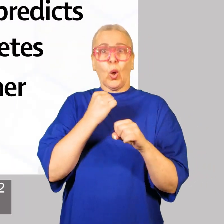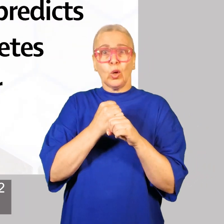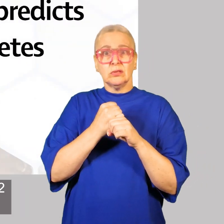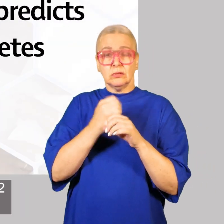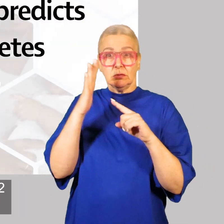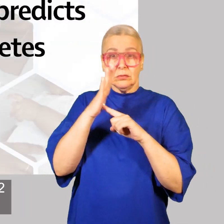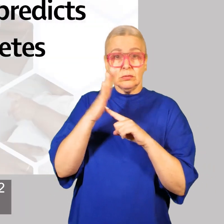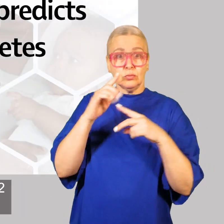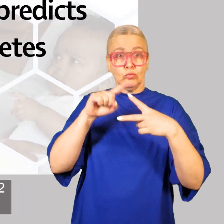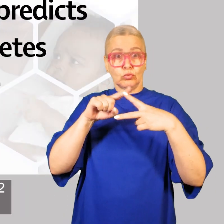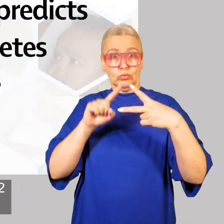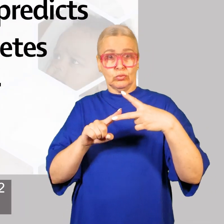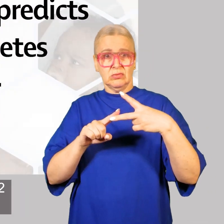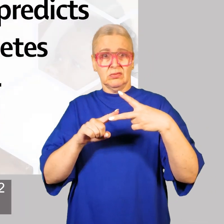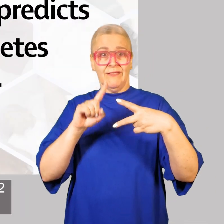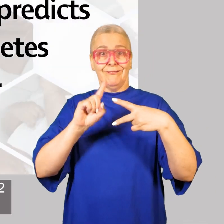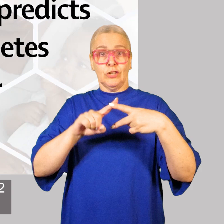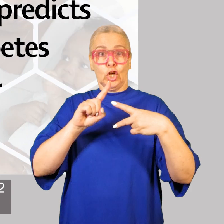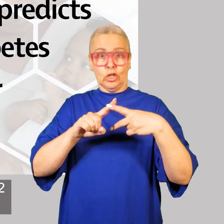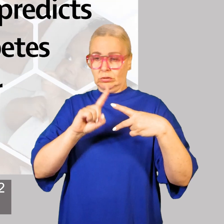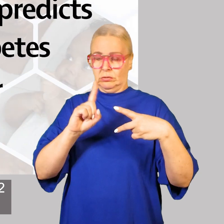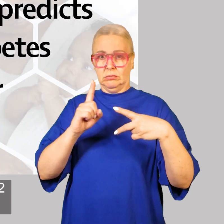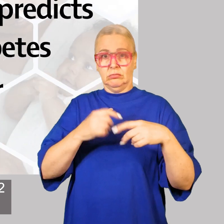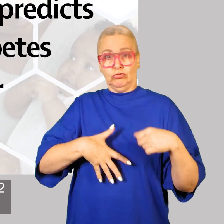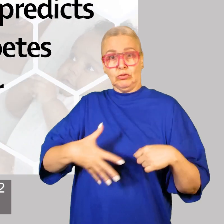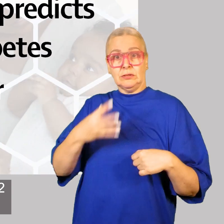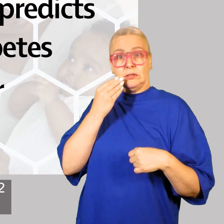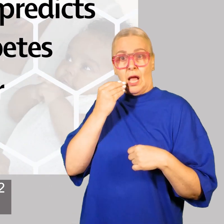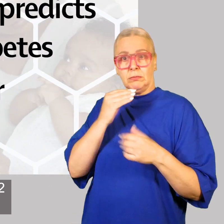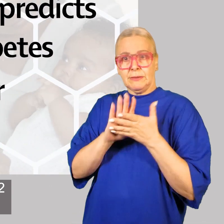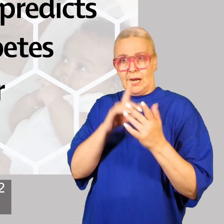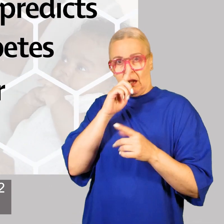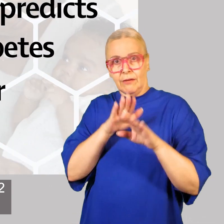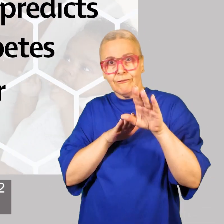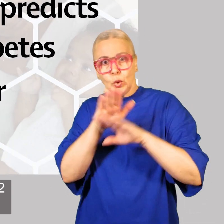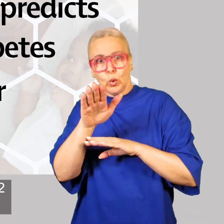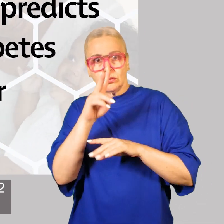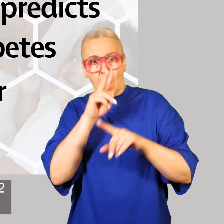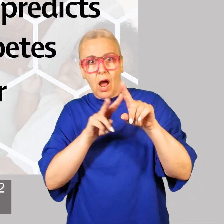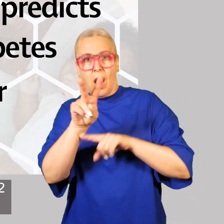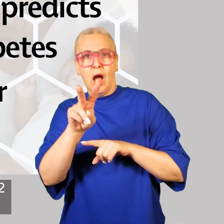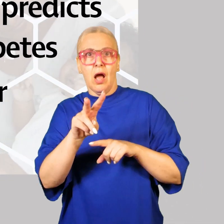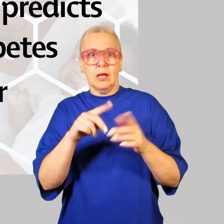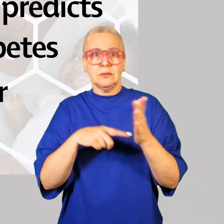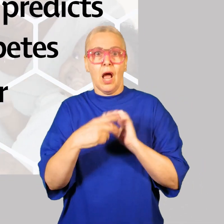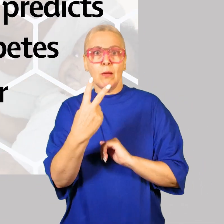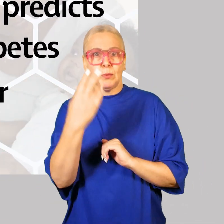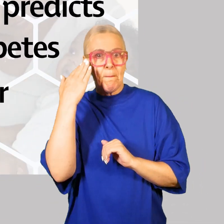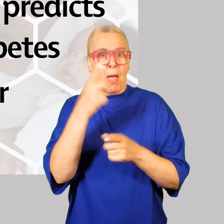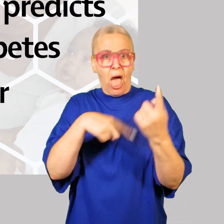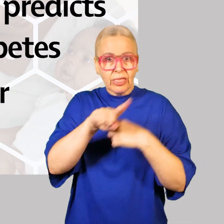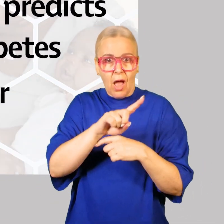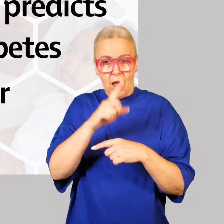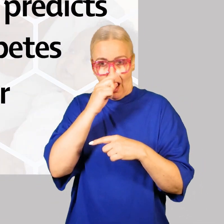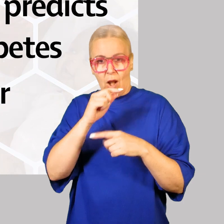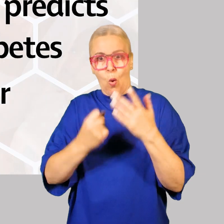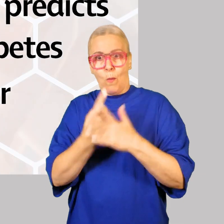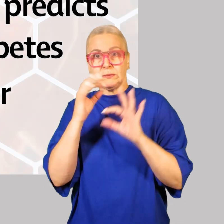Firstly, gestational diabetes predicts future type 2 diabetes in the mother, providing an opportunity to prevent this progression.